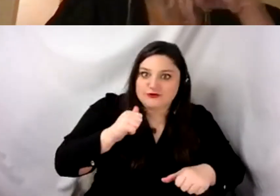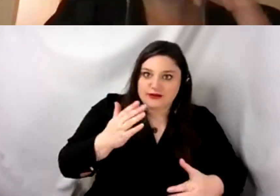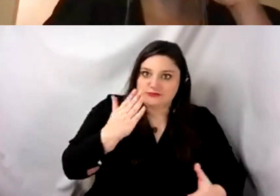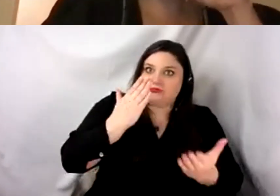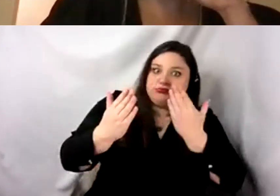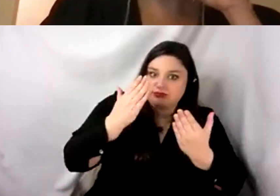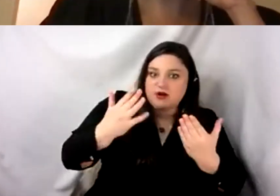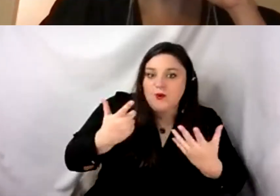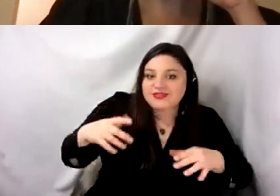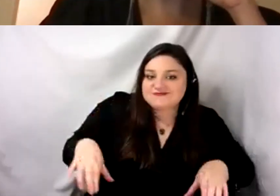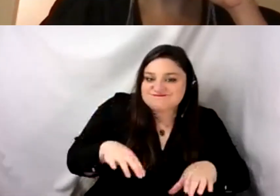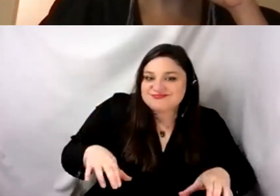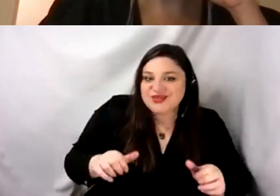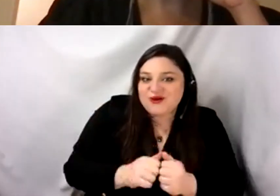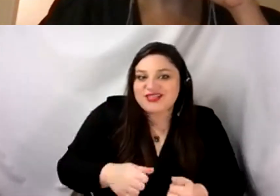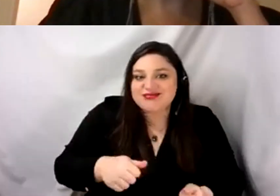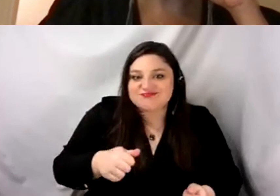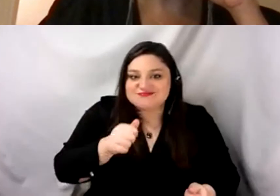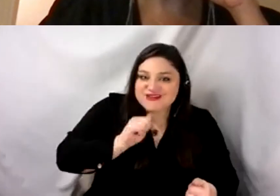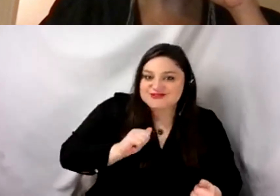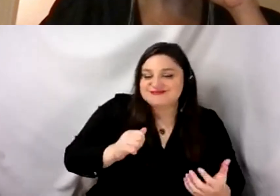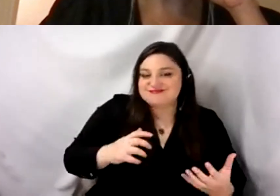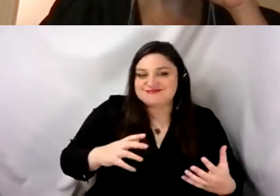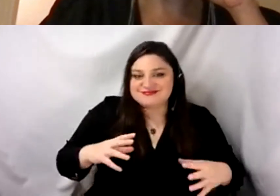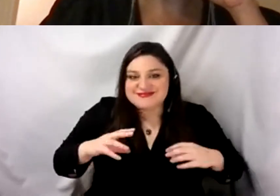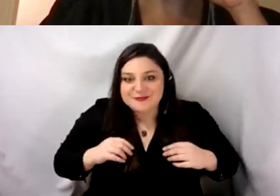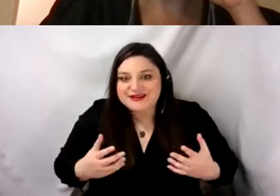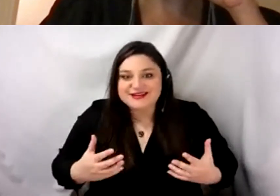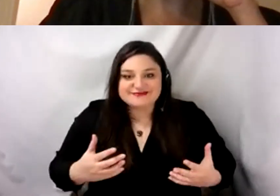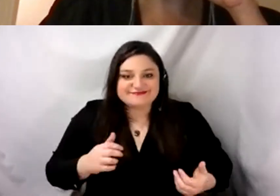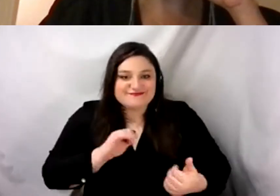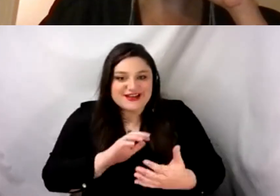if implementing these mandates